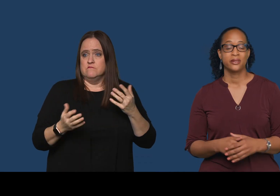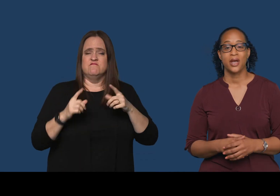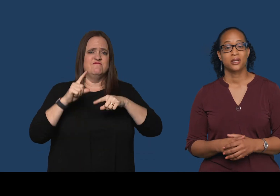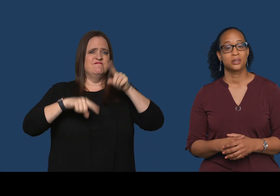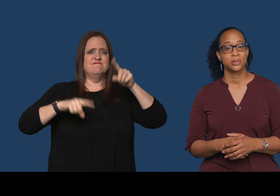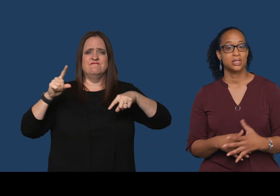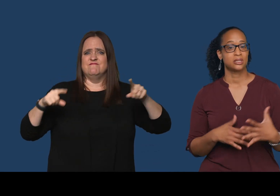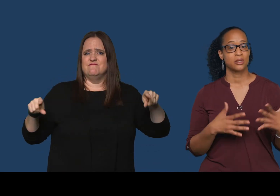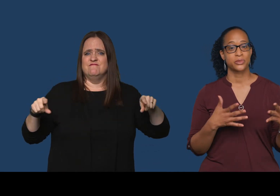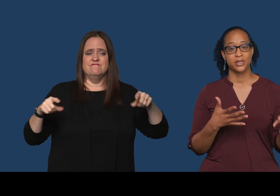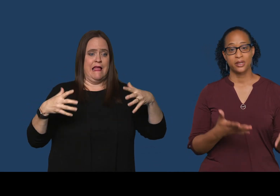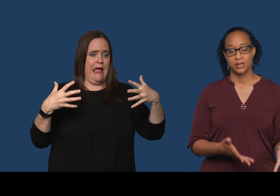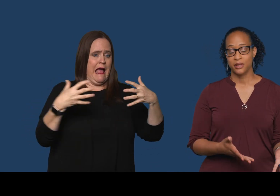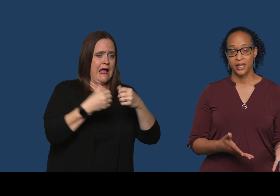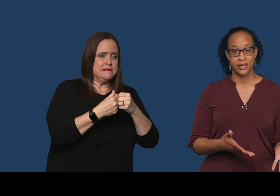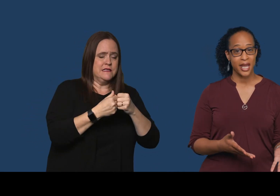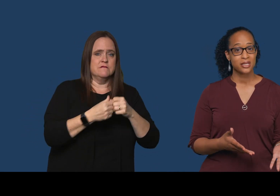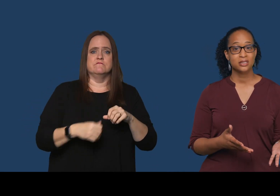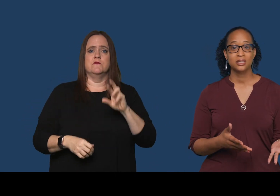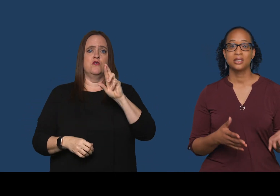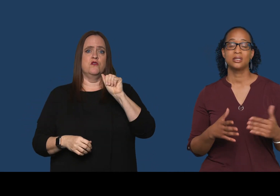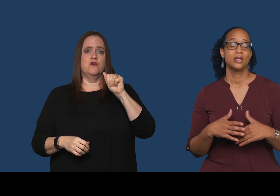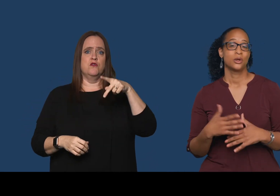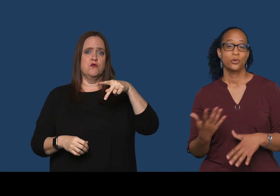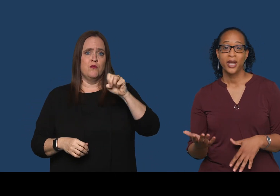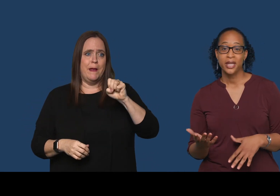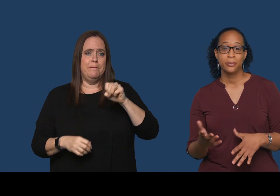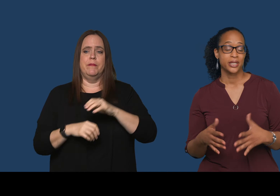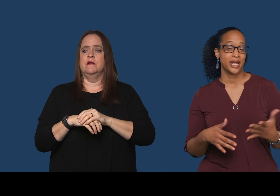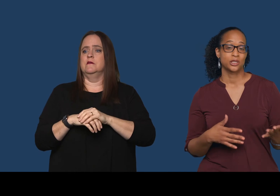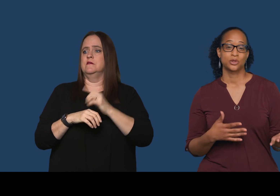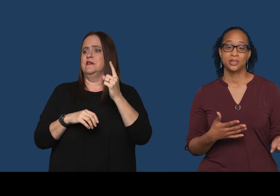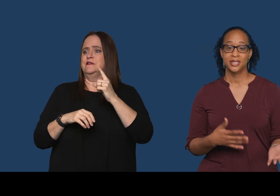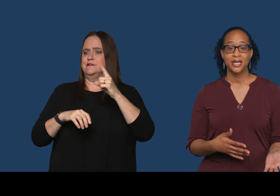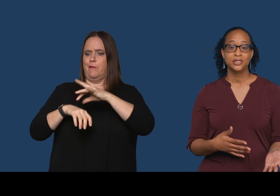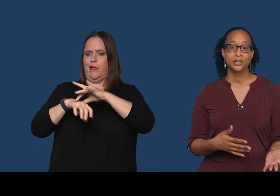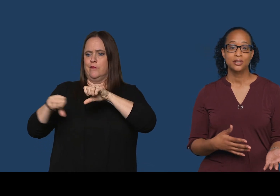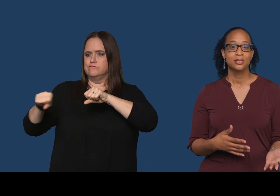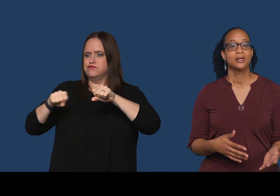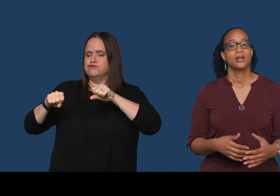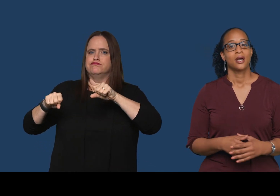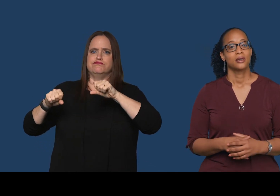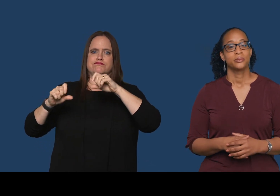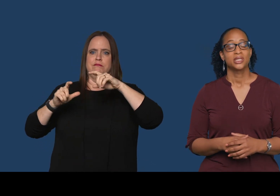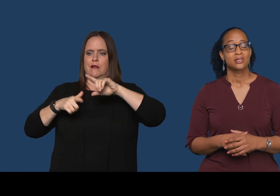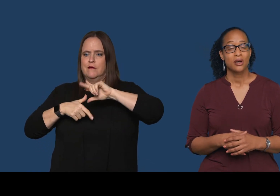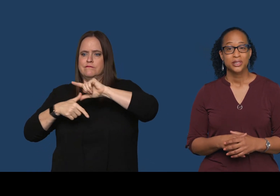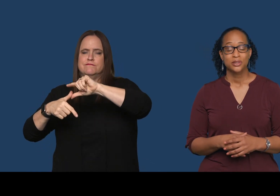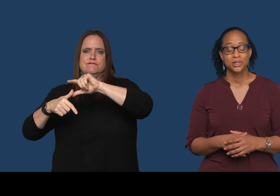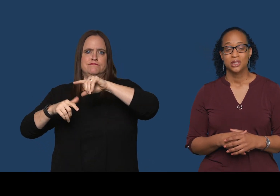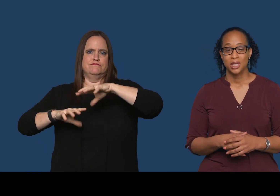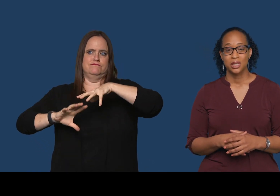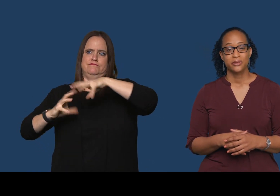That can be something like an accident, rape, a natural disaster, but it's also just anything